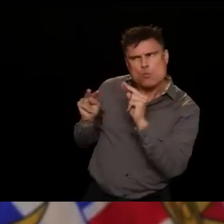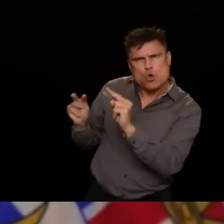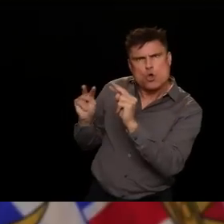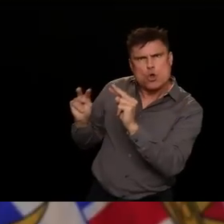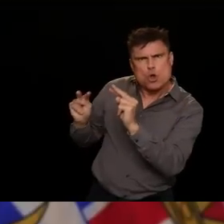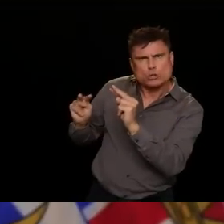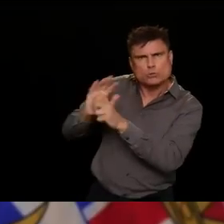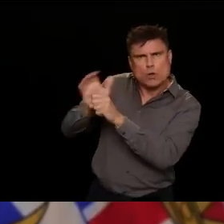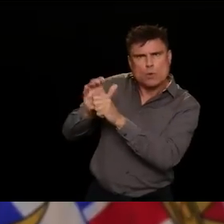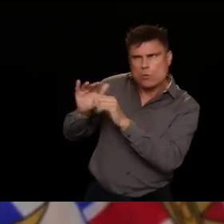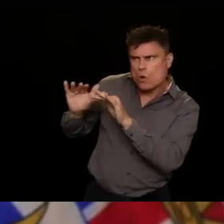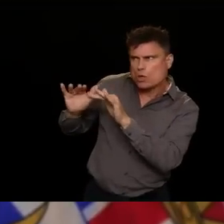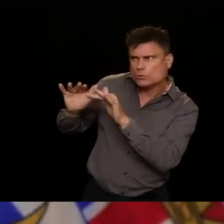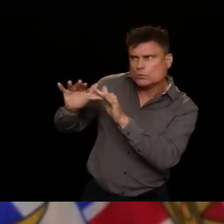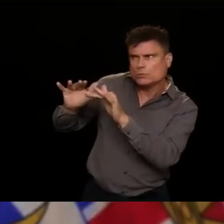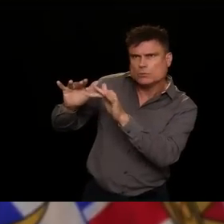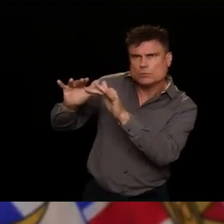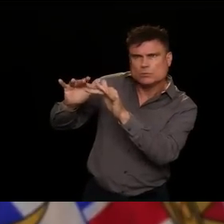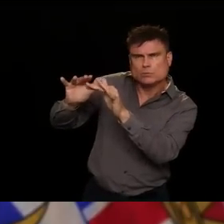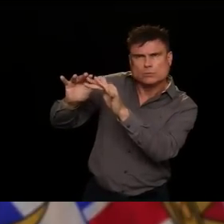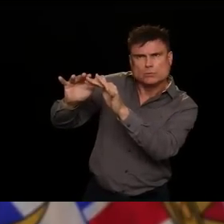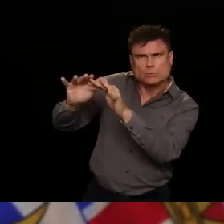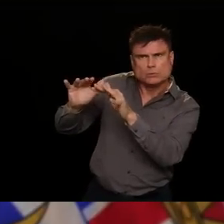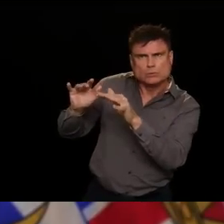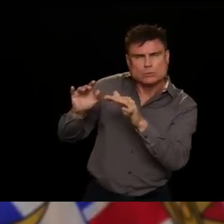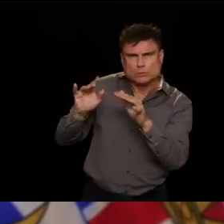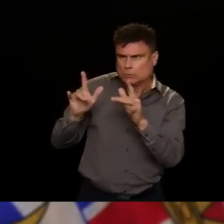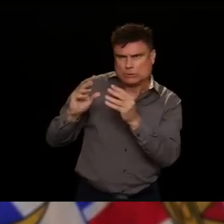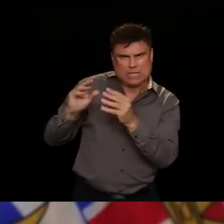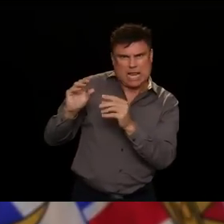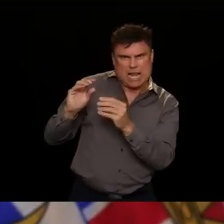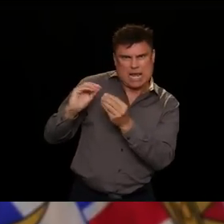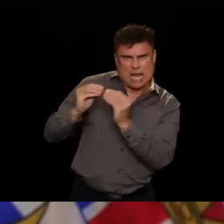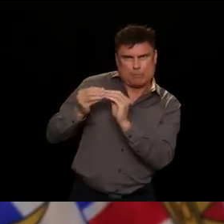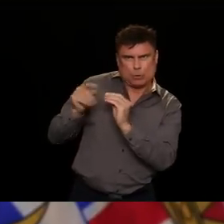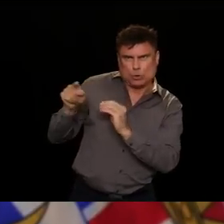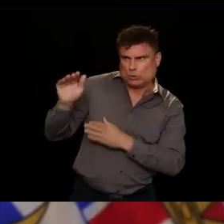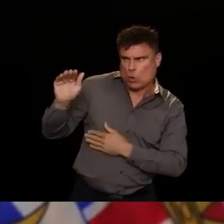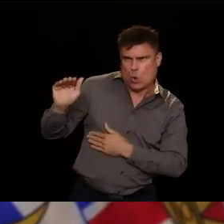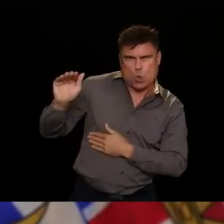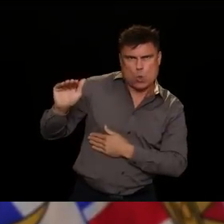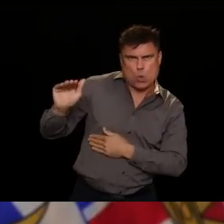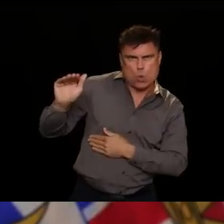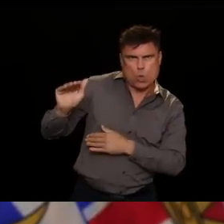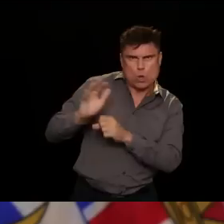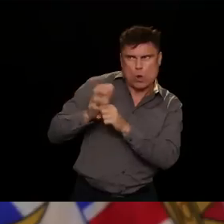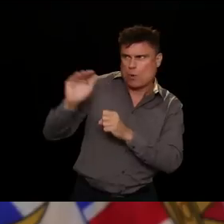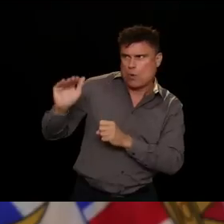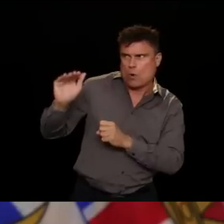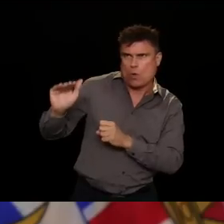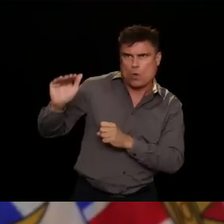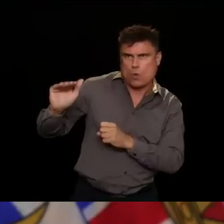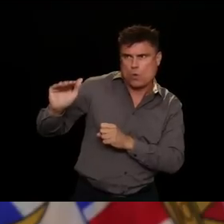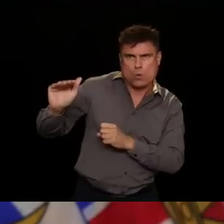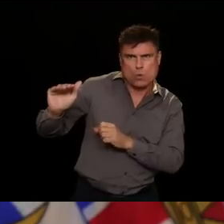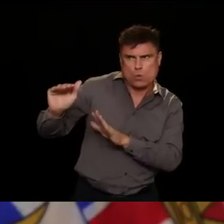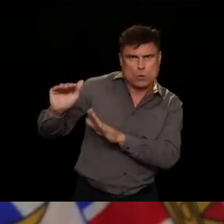We will be watching again to make sure that we are not having people pop up in the community that are not